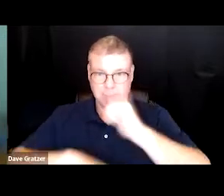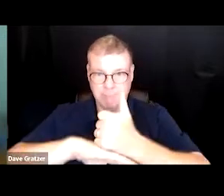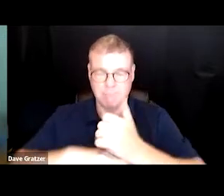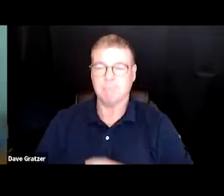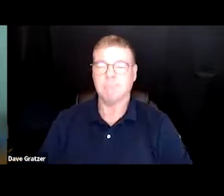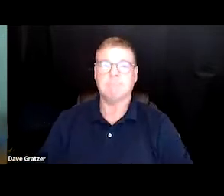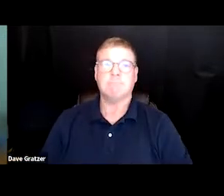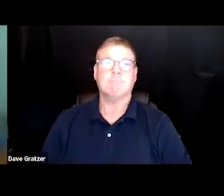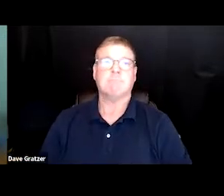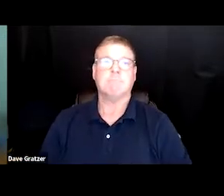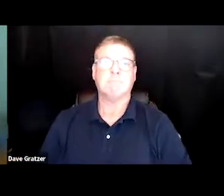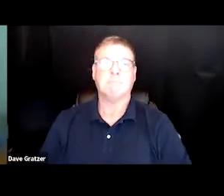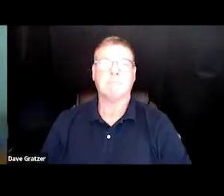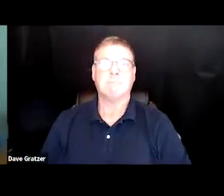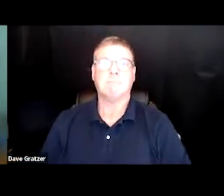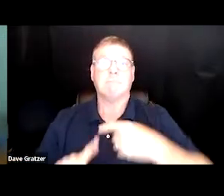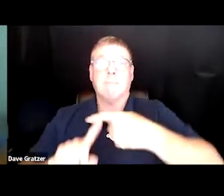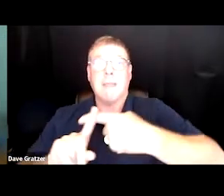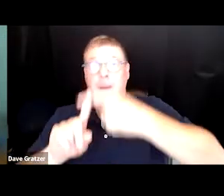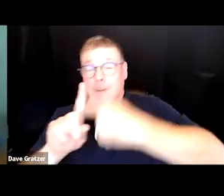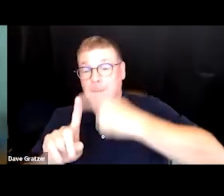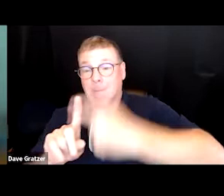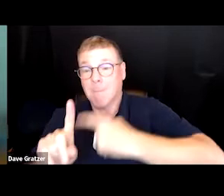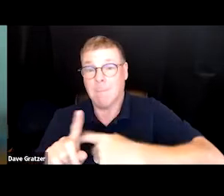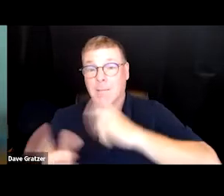Monthly monitoring of contracts for fiscal